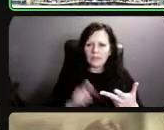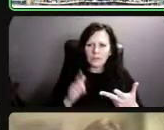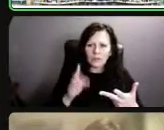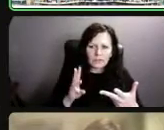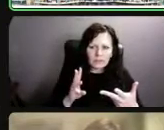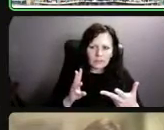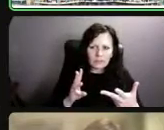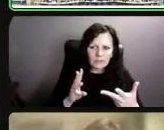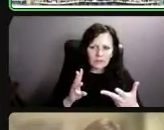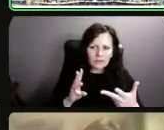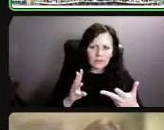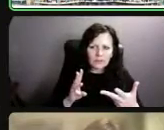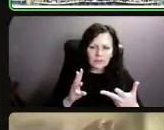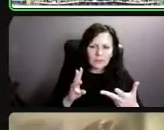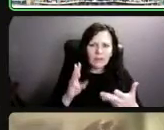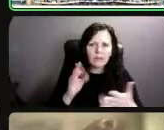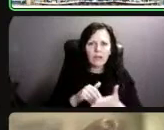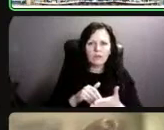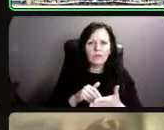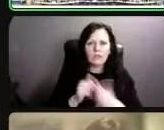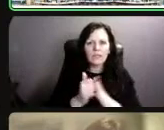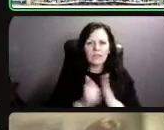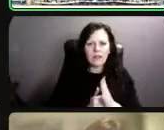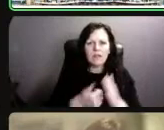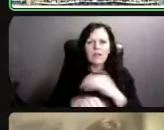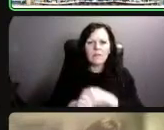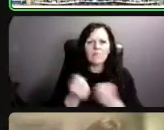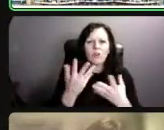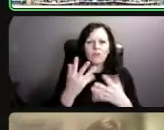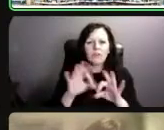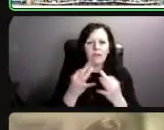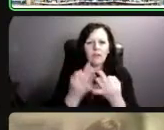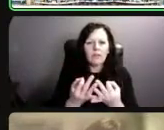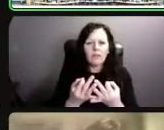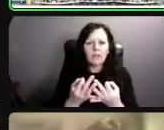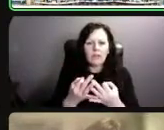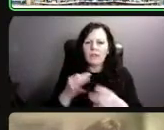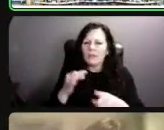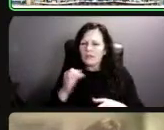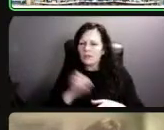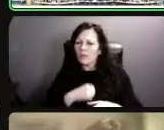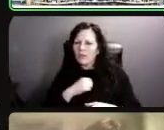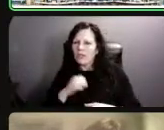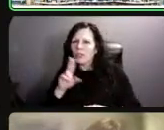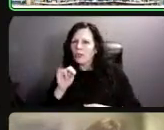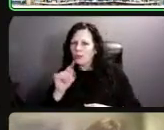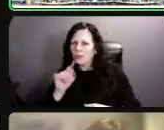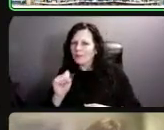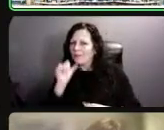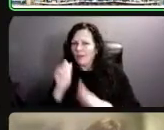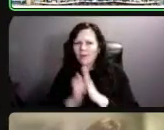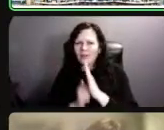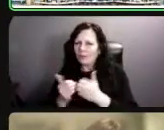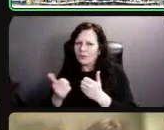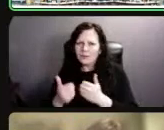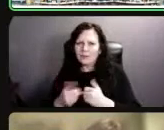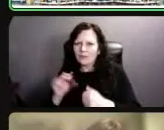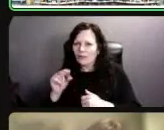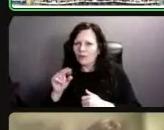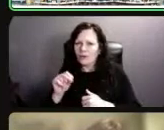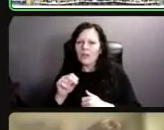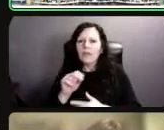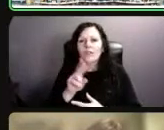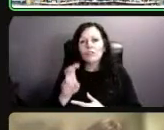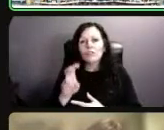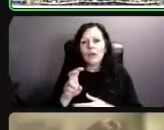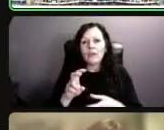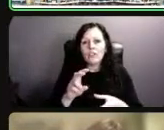BABY BY 25 NO STORES WITH 20.